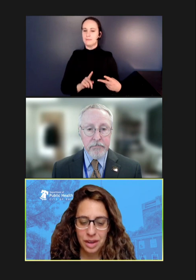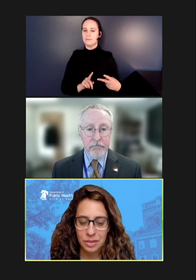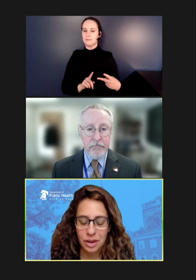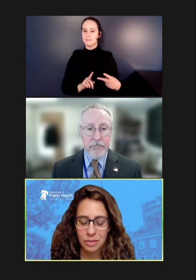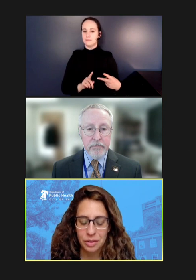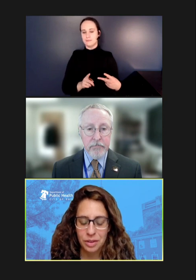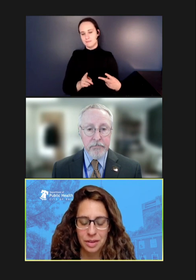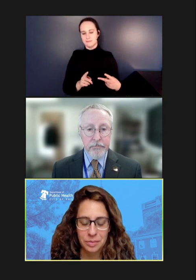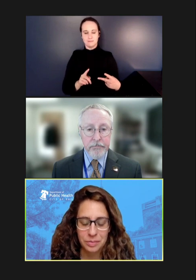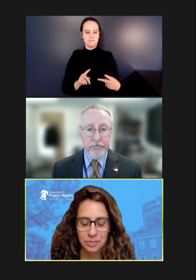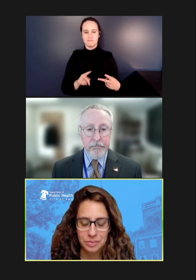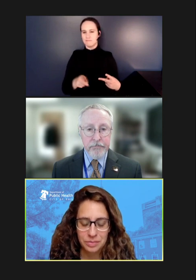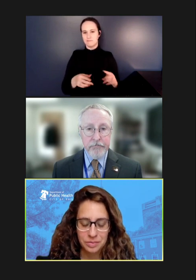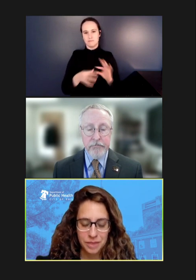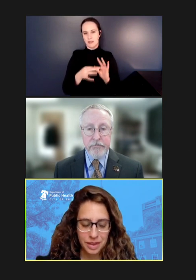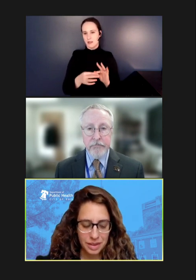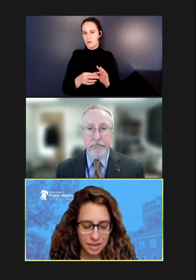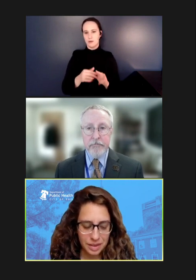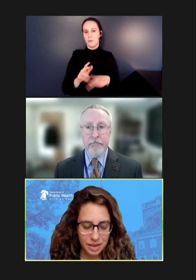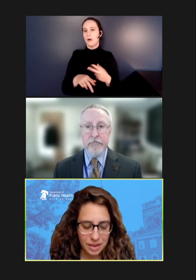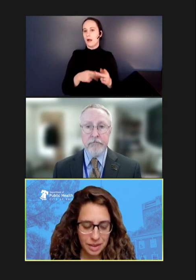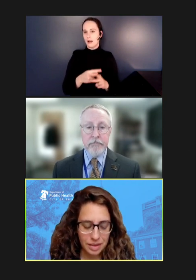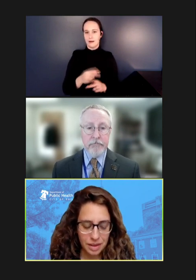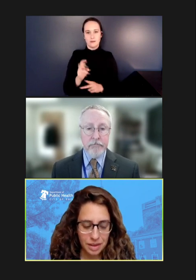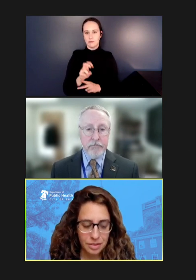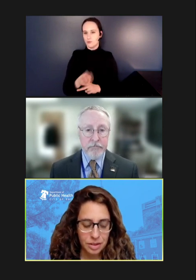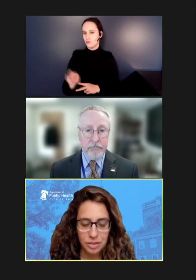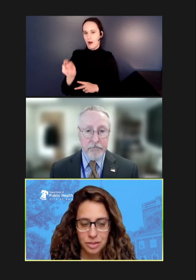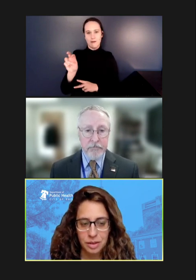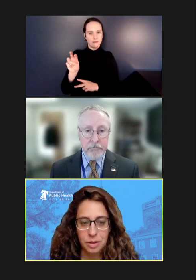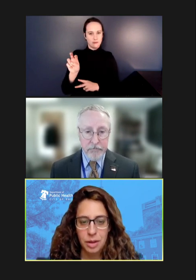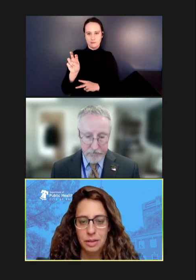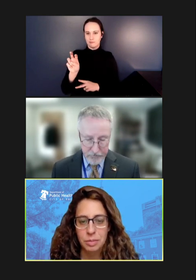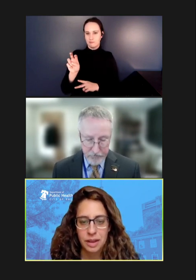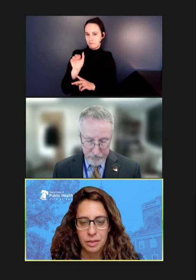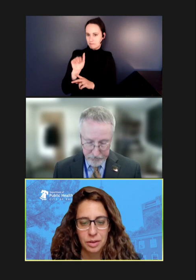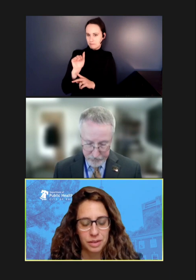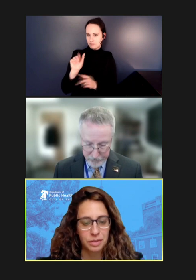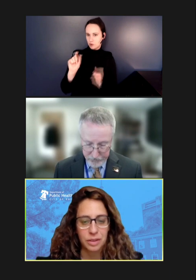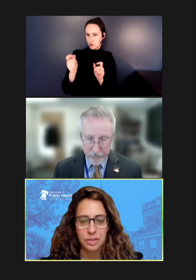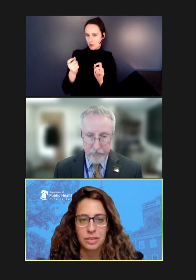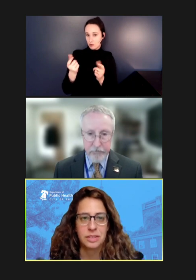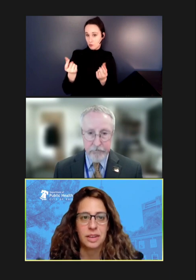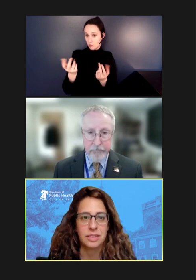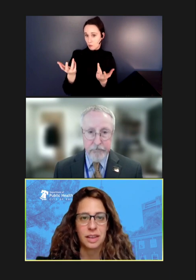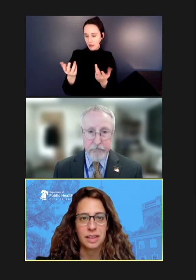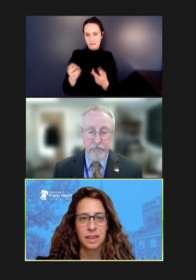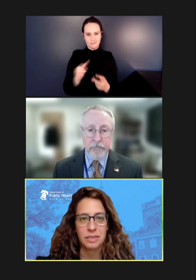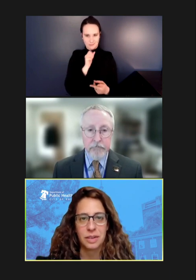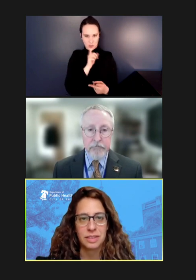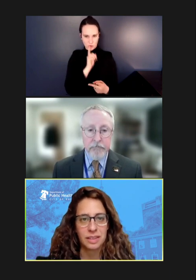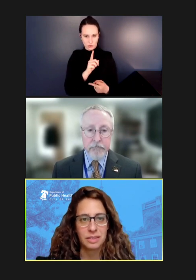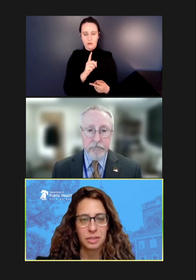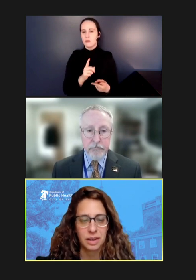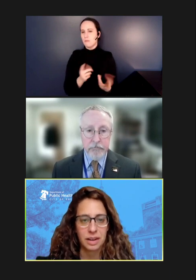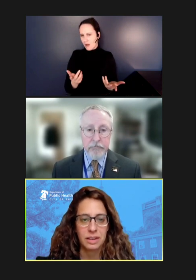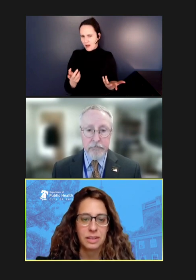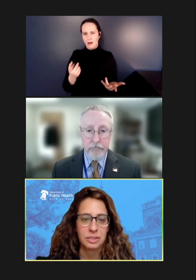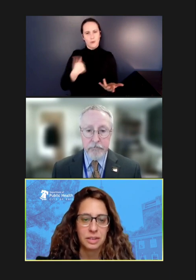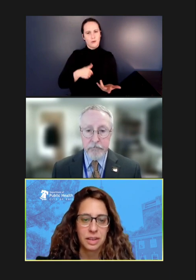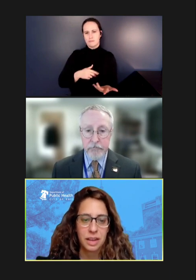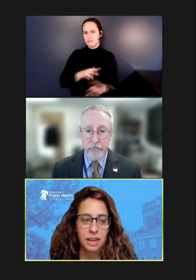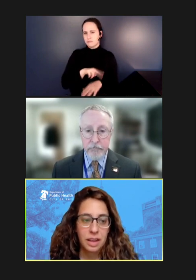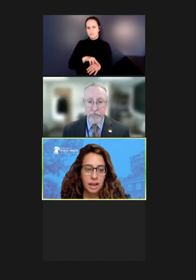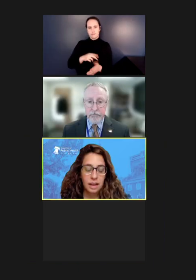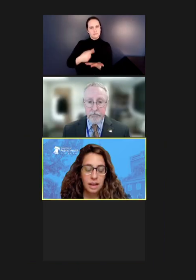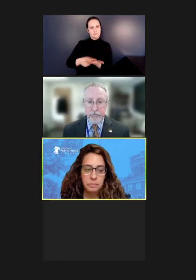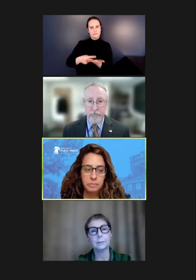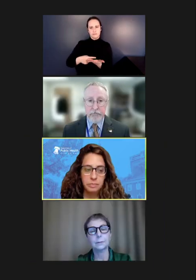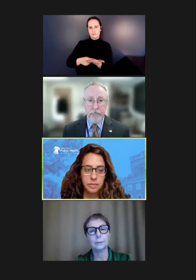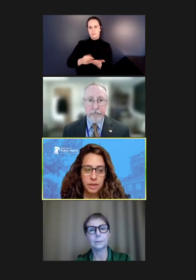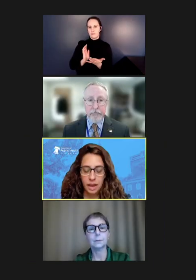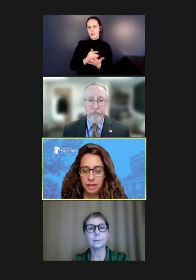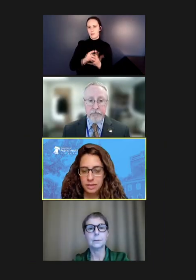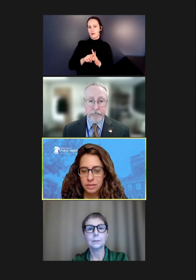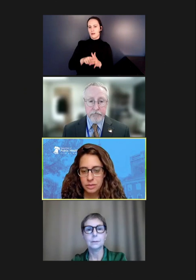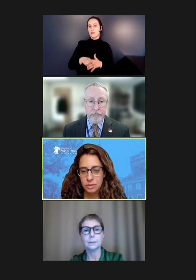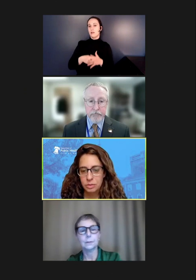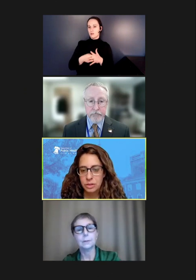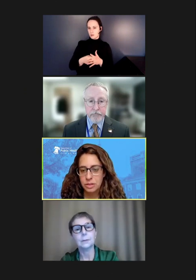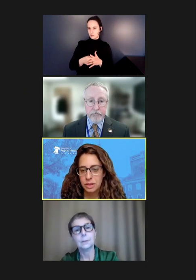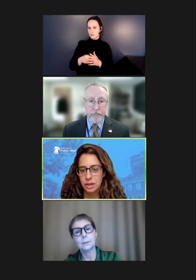of travel changes can be made, but we've also discussed that extensively. Our initial case was,